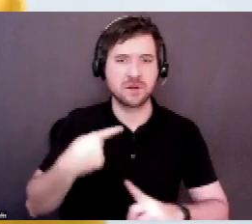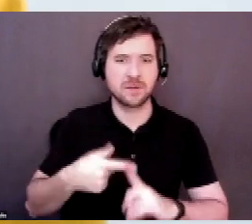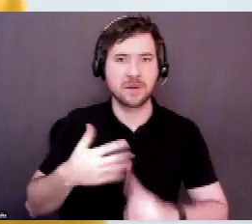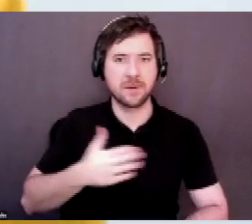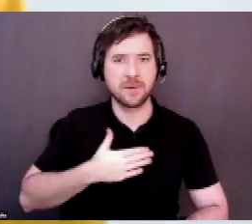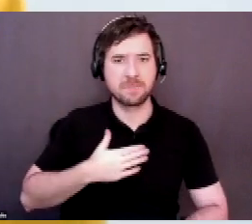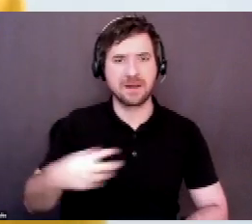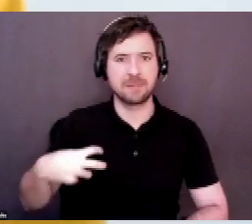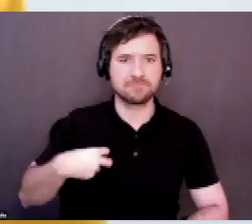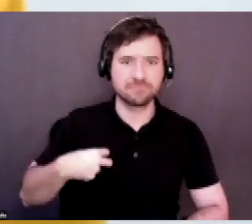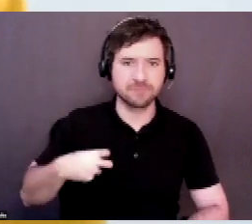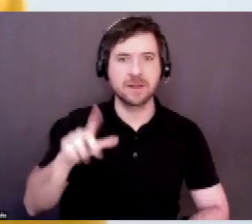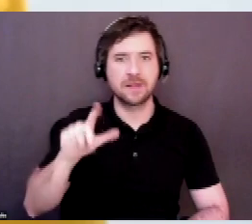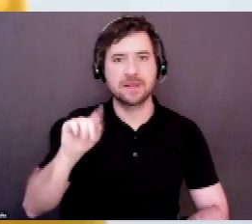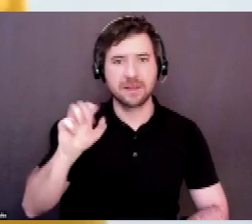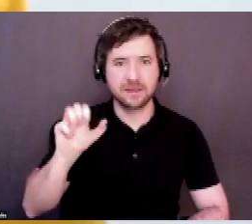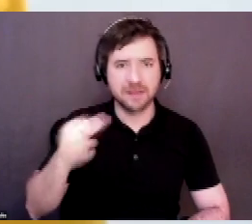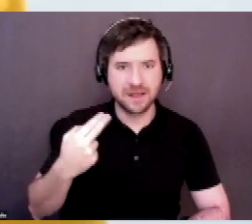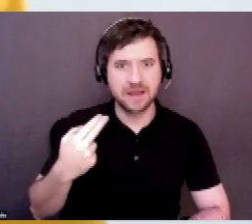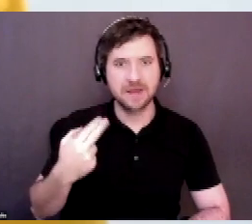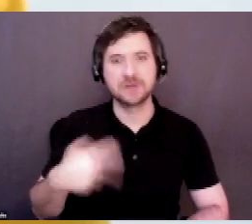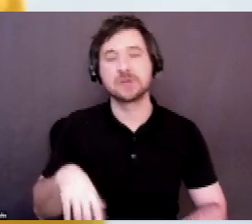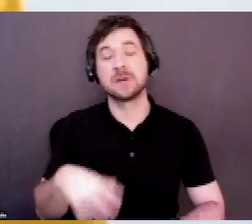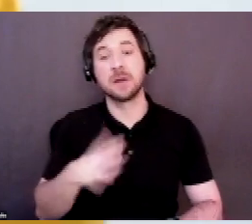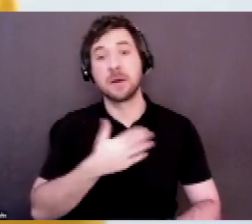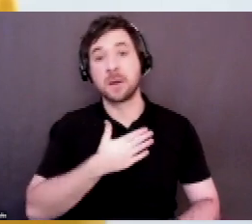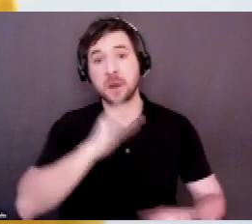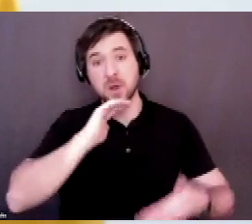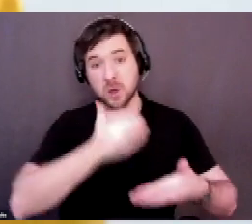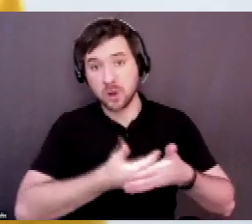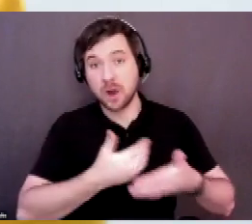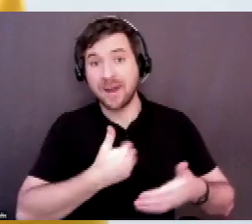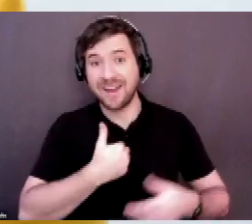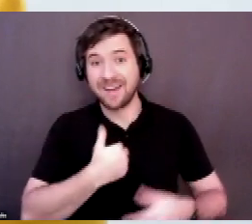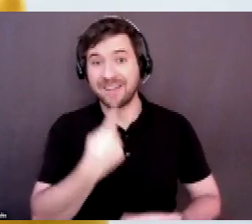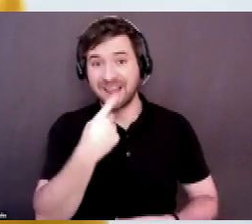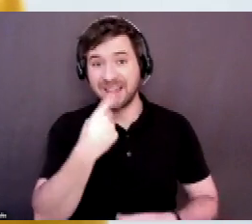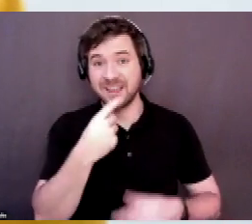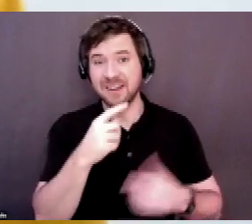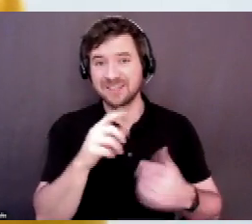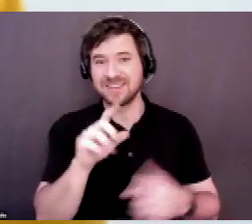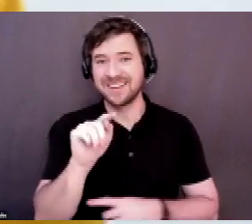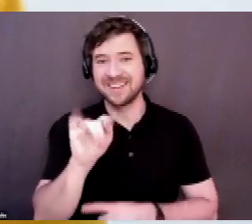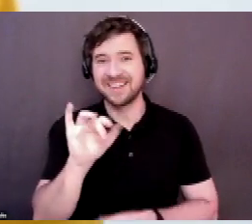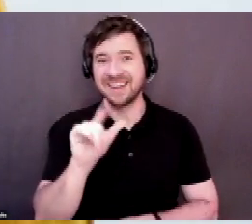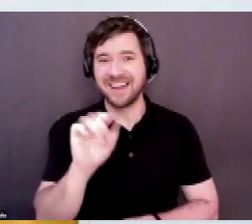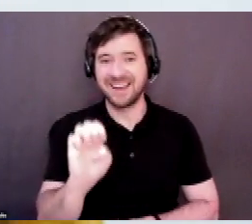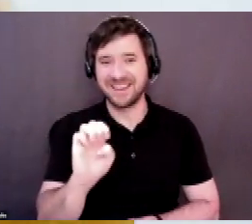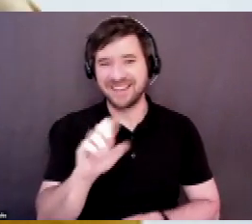so that presented complications for her. But I ended up finding a lactation consultant practice